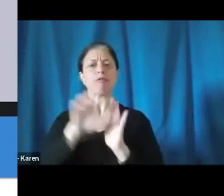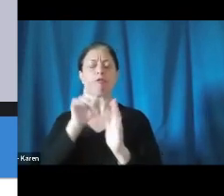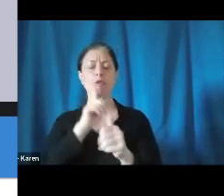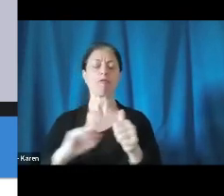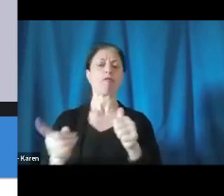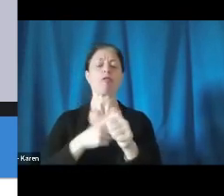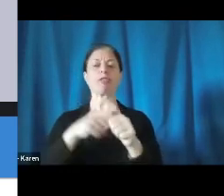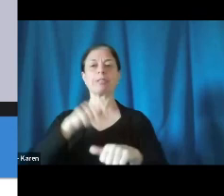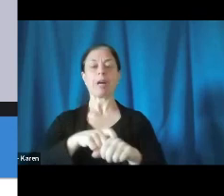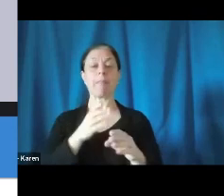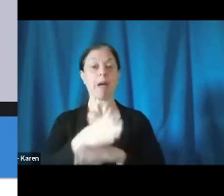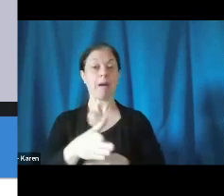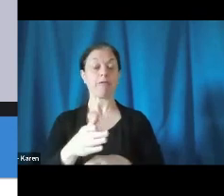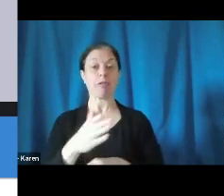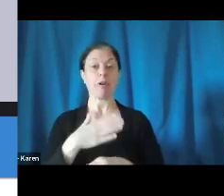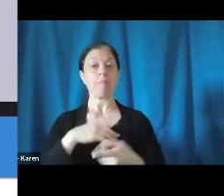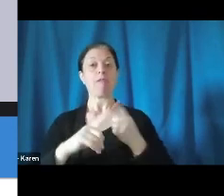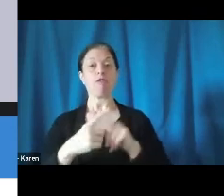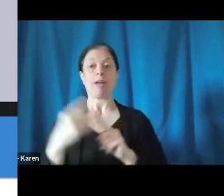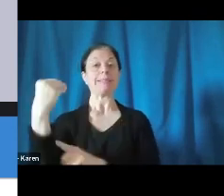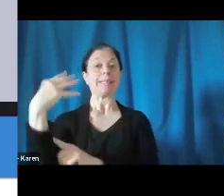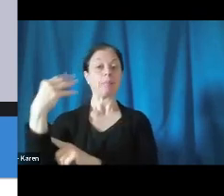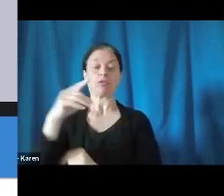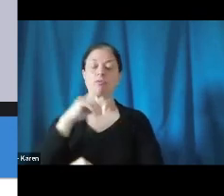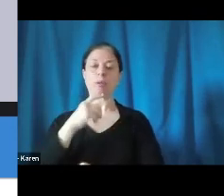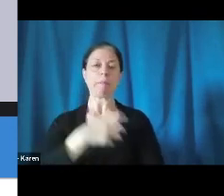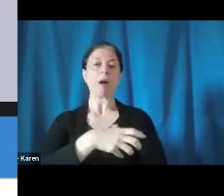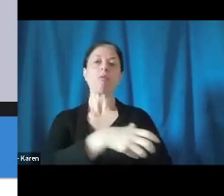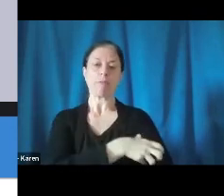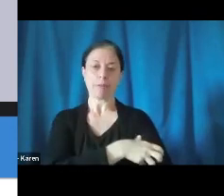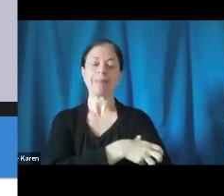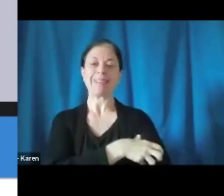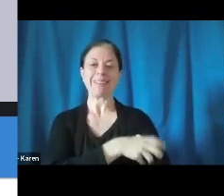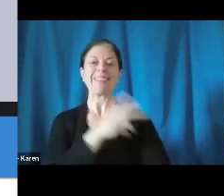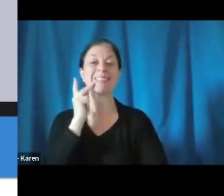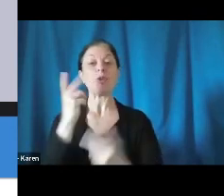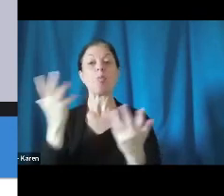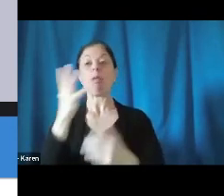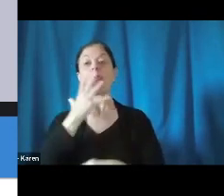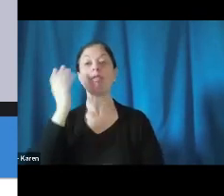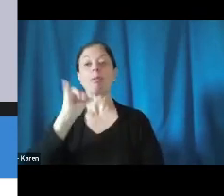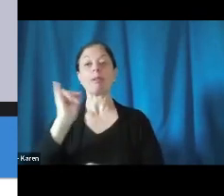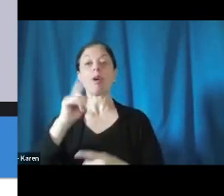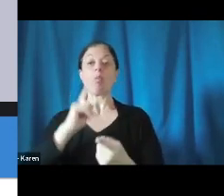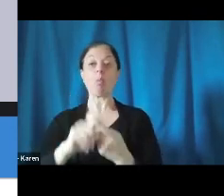was just really powerful. And seeing this photo for